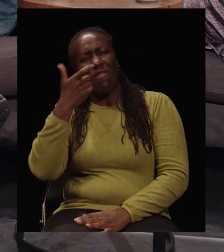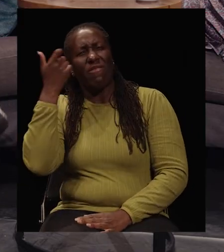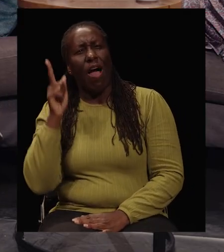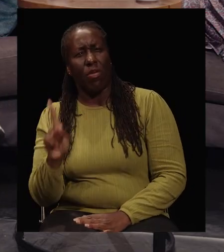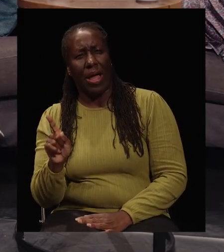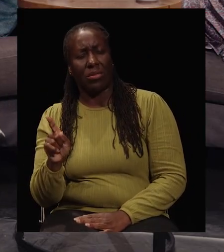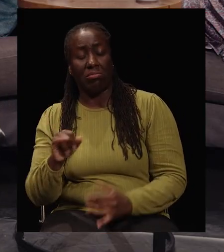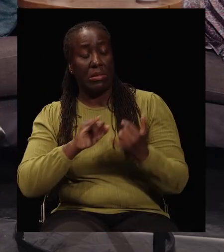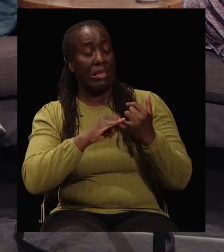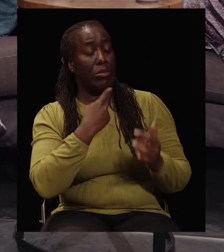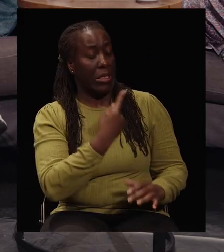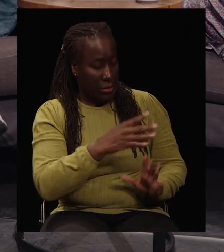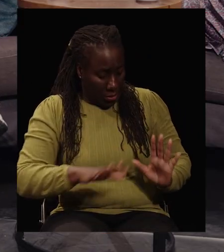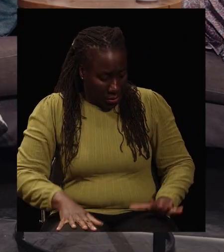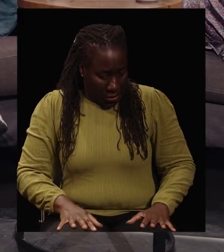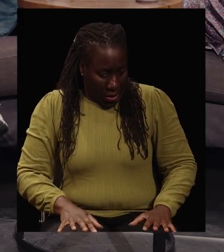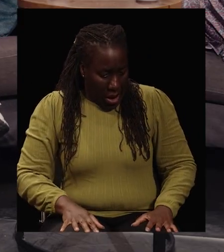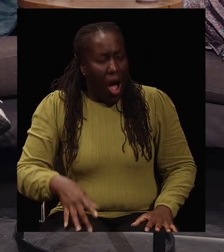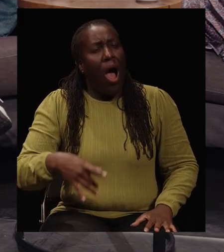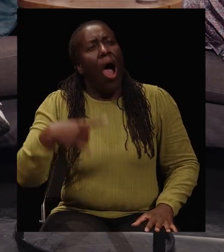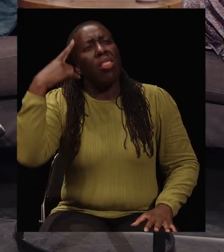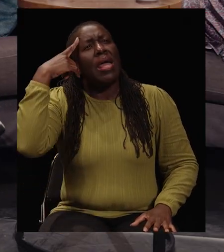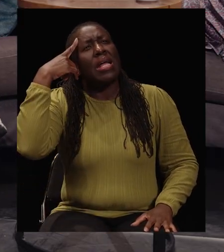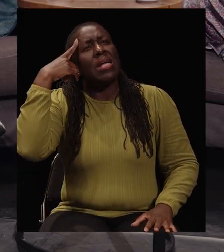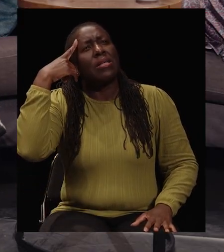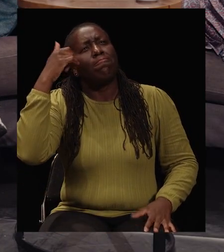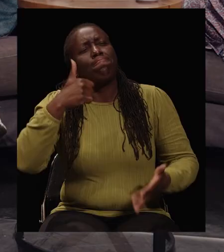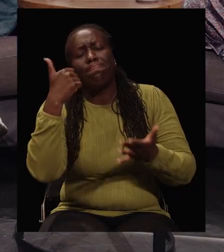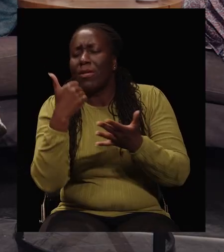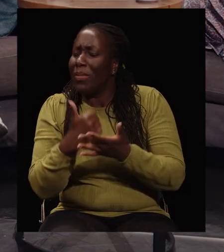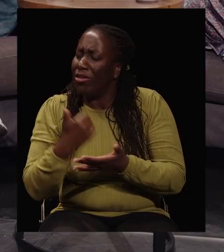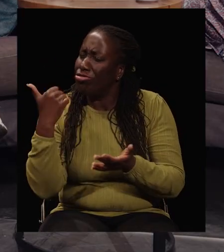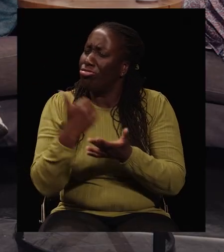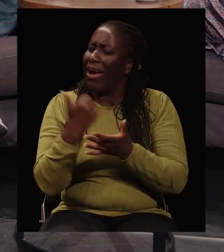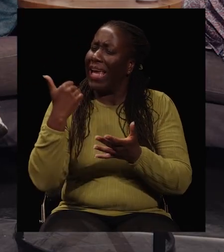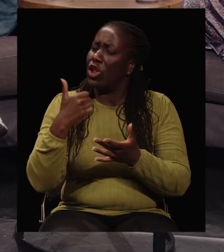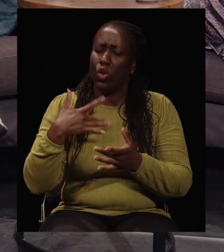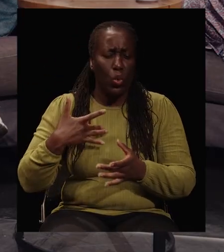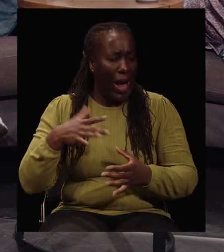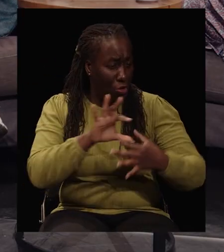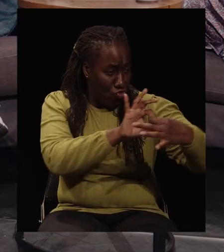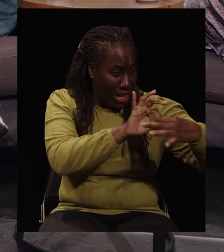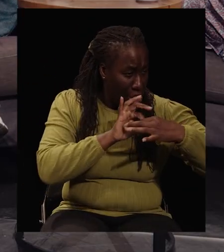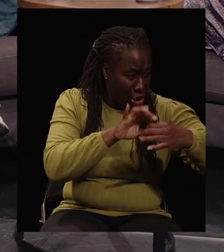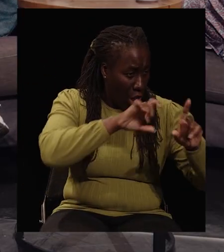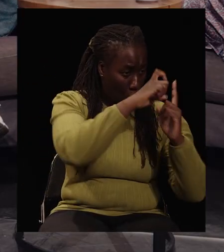I think it's been great to sort of foster like relationships between communities. I think what happens in London